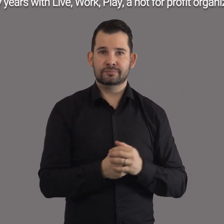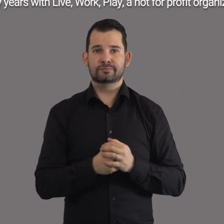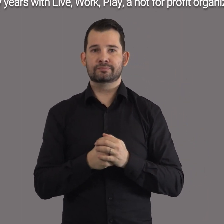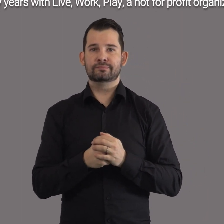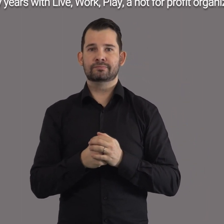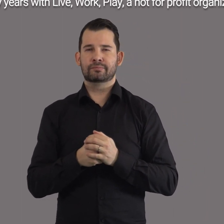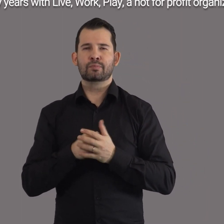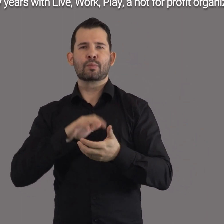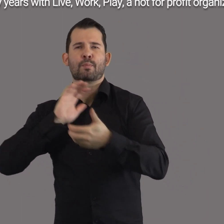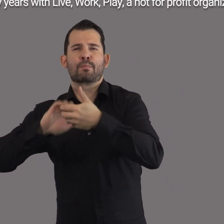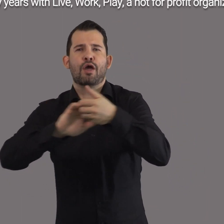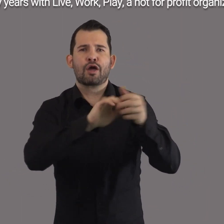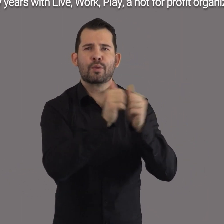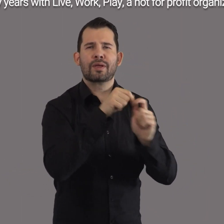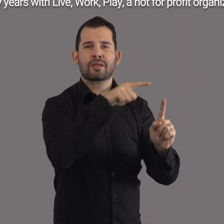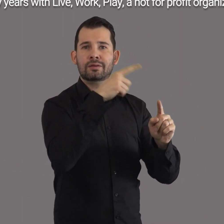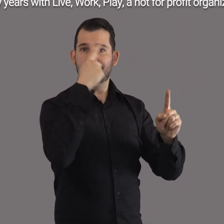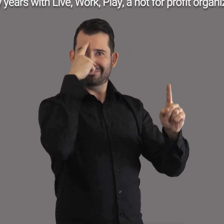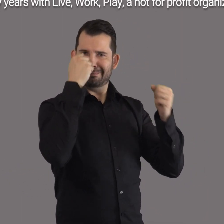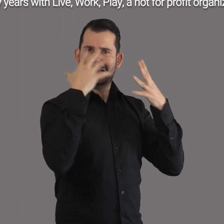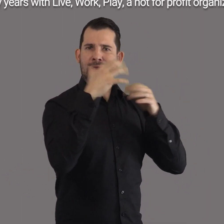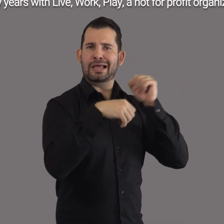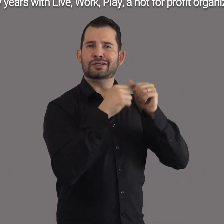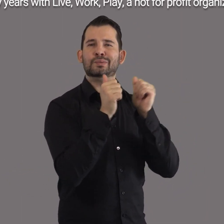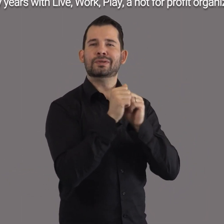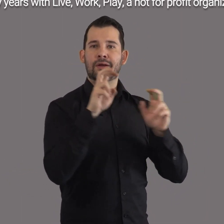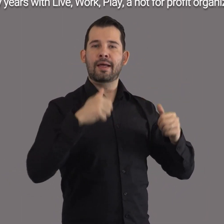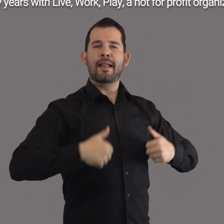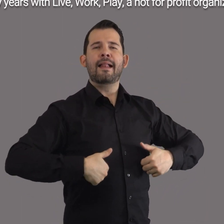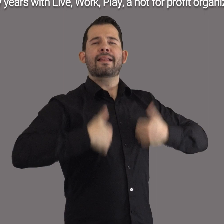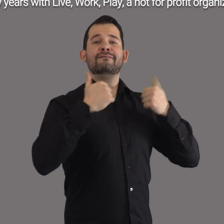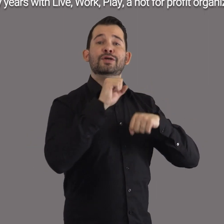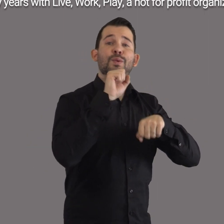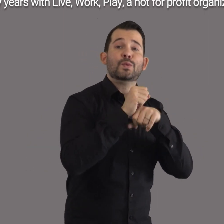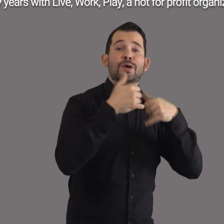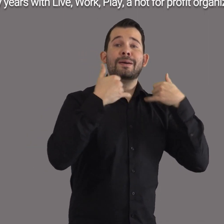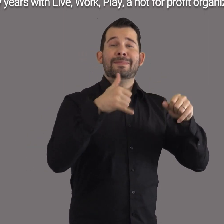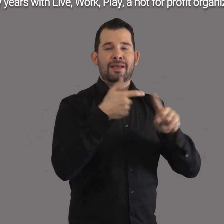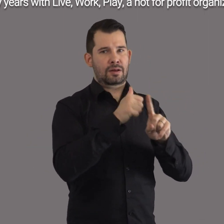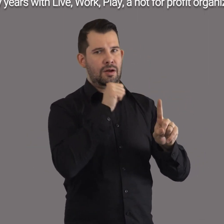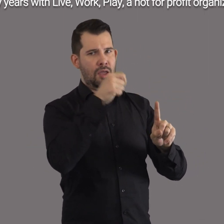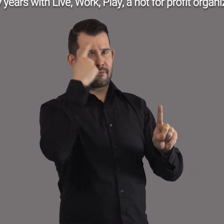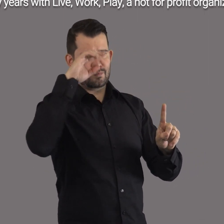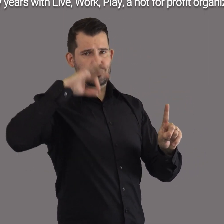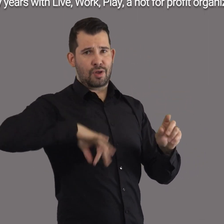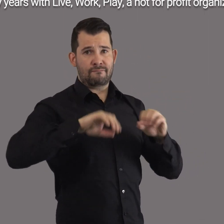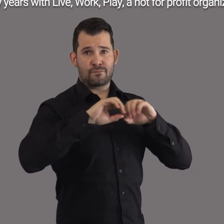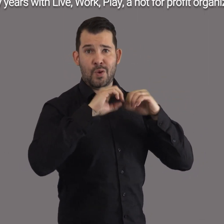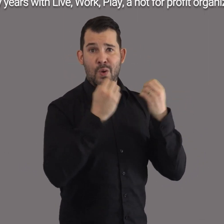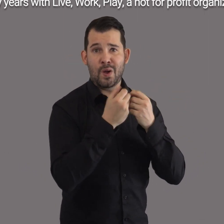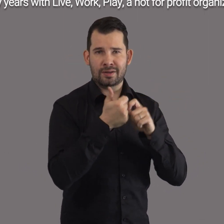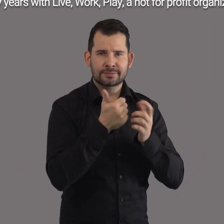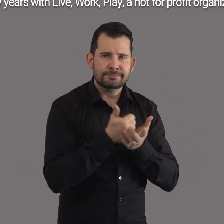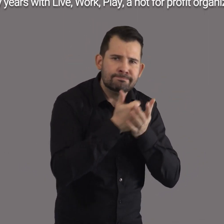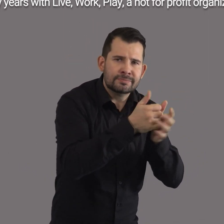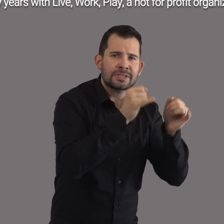partnering for many years with Live, Work, Play, a not for profit organization that assists